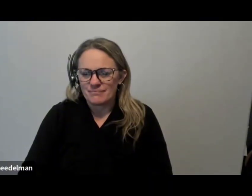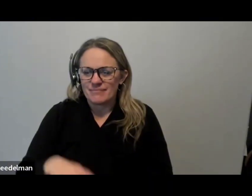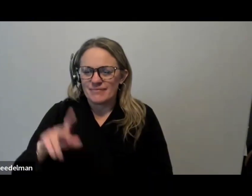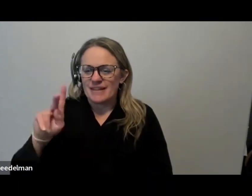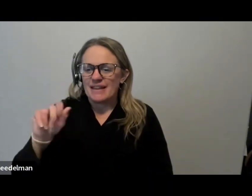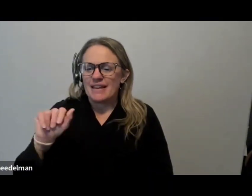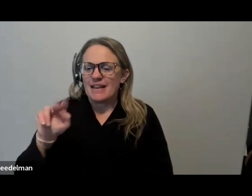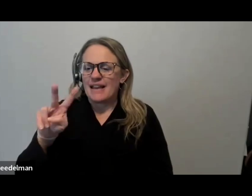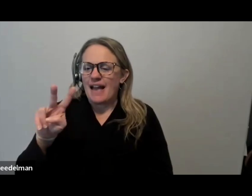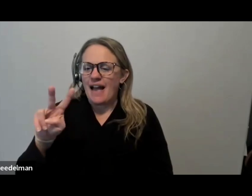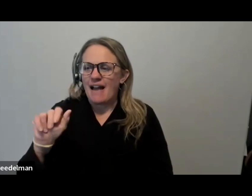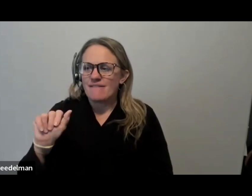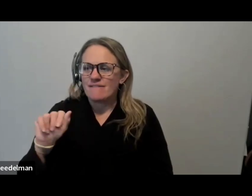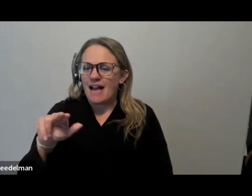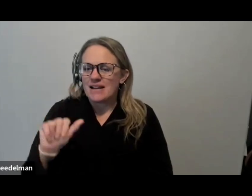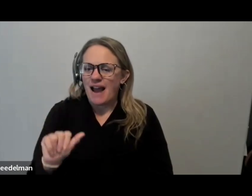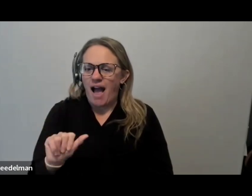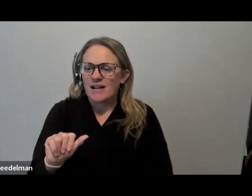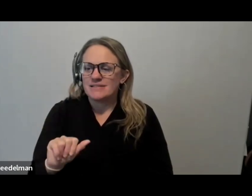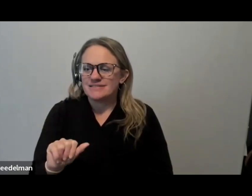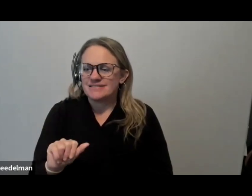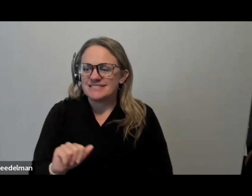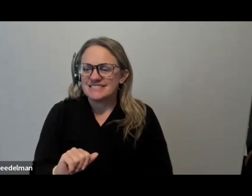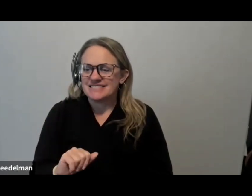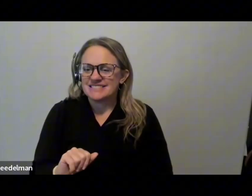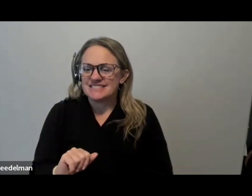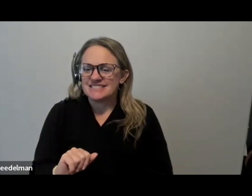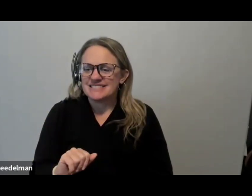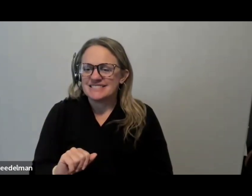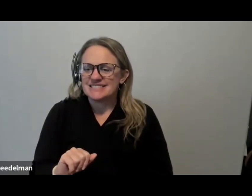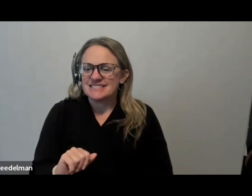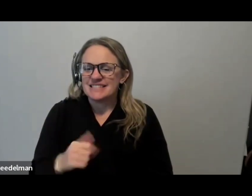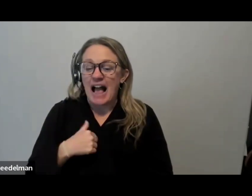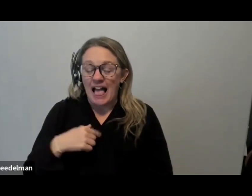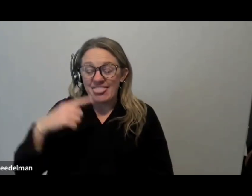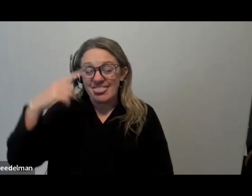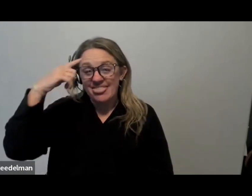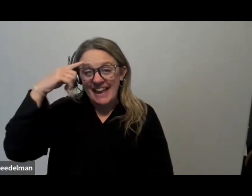Sure. I think, I think what